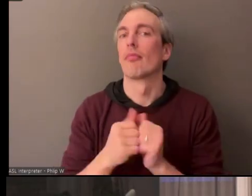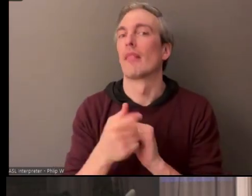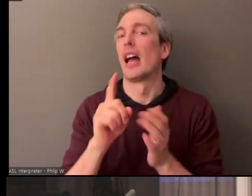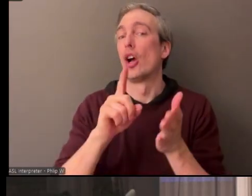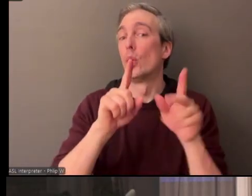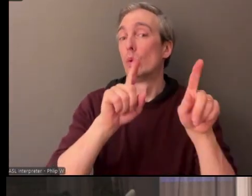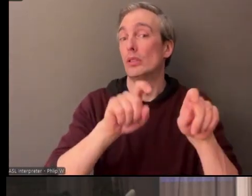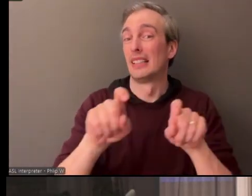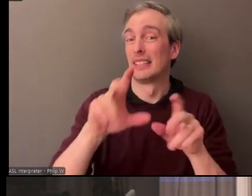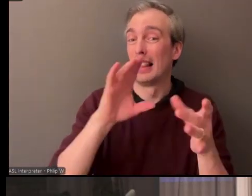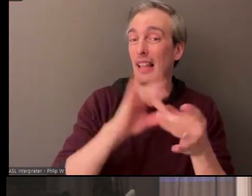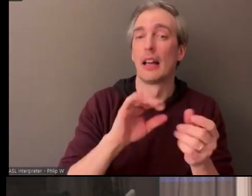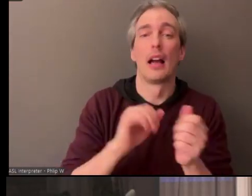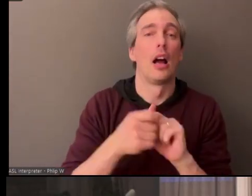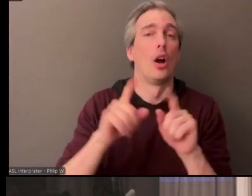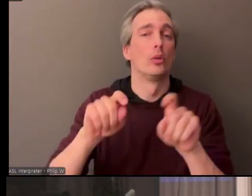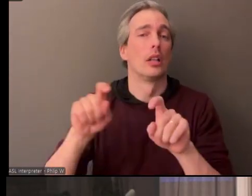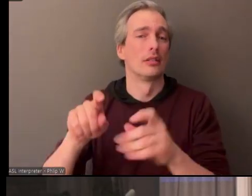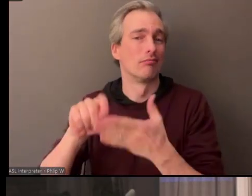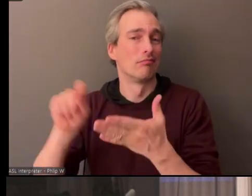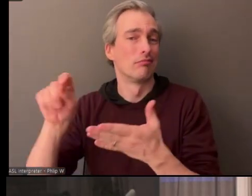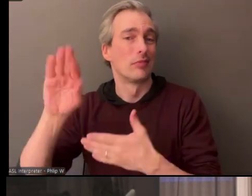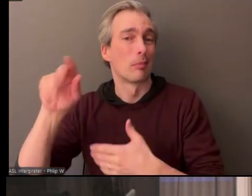Again, these criteria can be pasted into the Jira story.